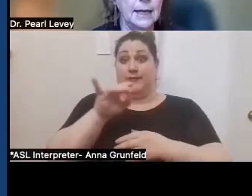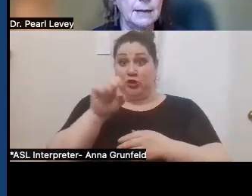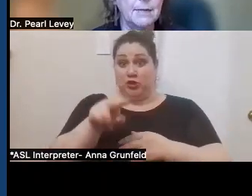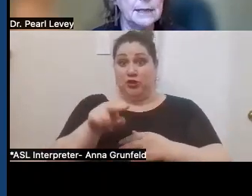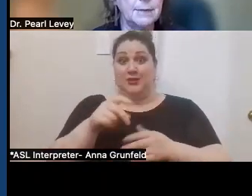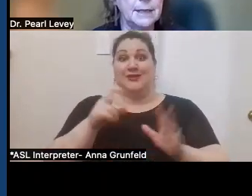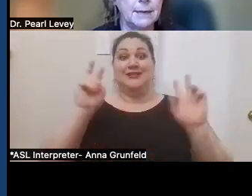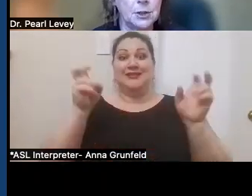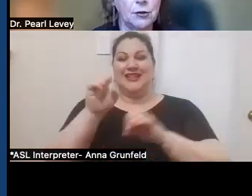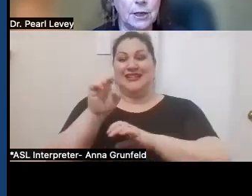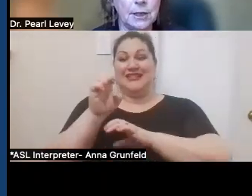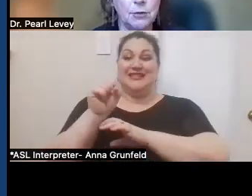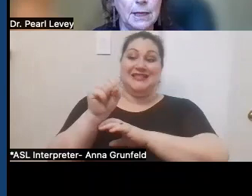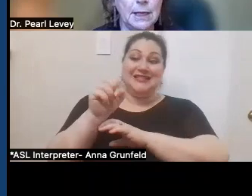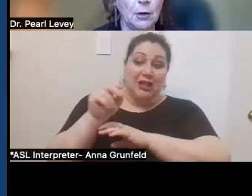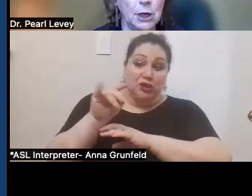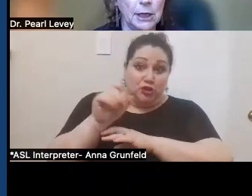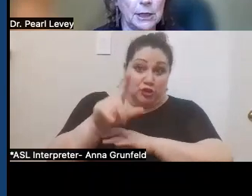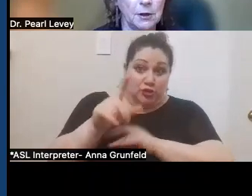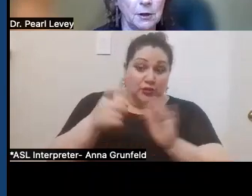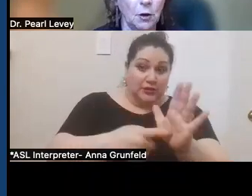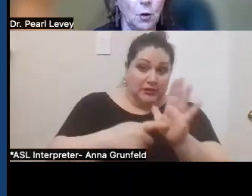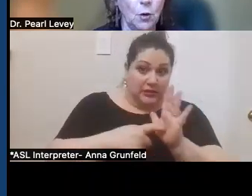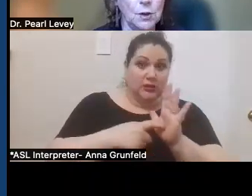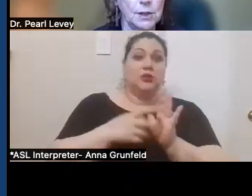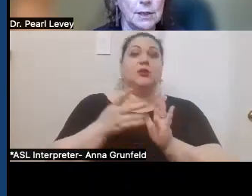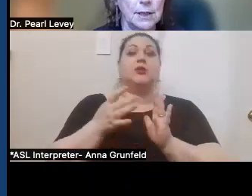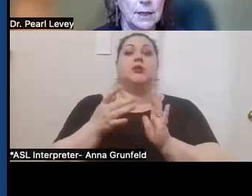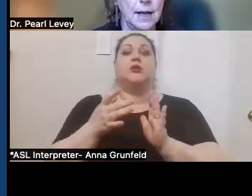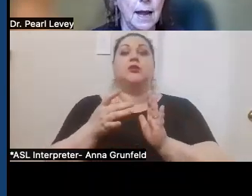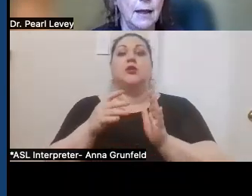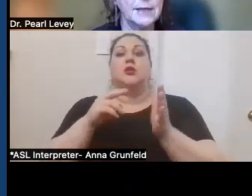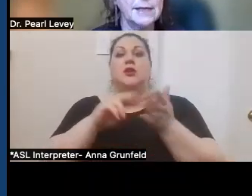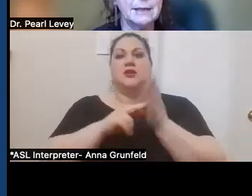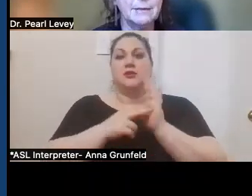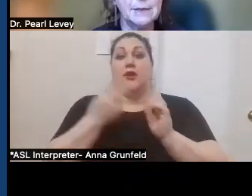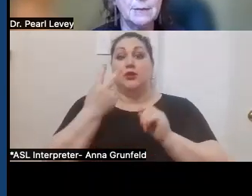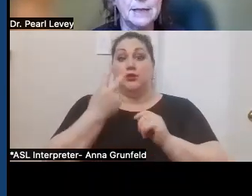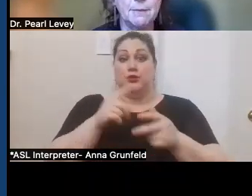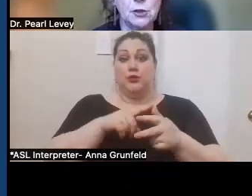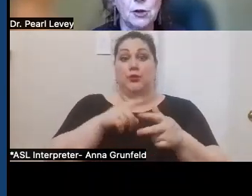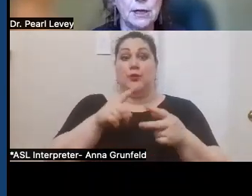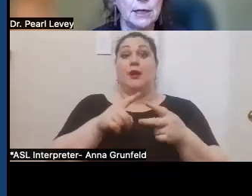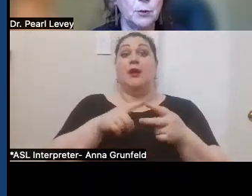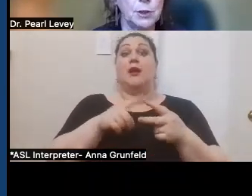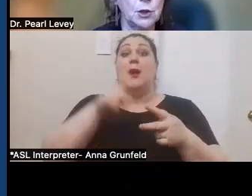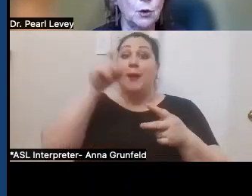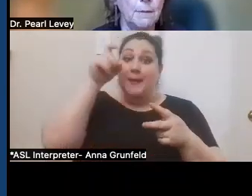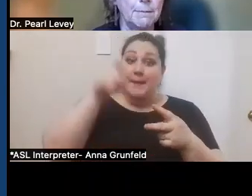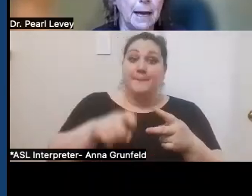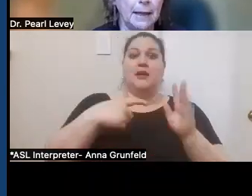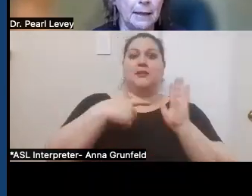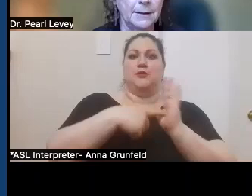It must be demonstrated to meet the objectives of the course and the skill must be demonstrated in a prescribed manner.